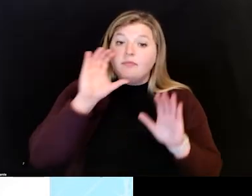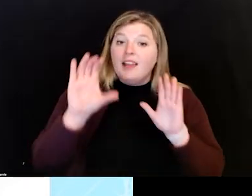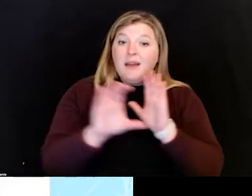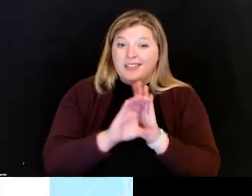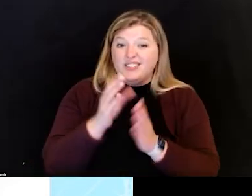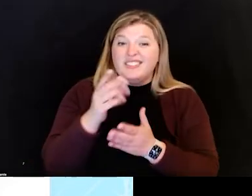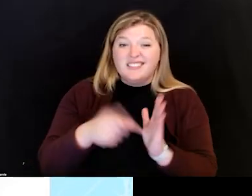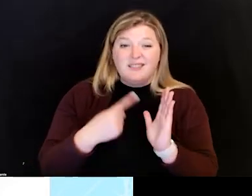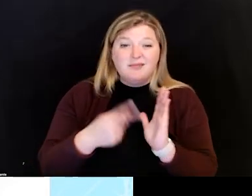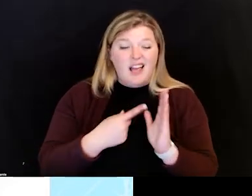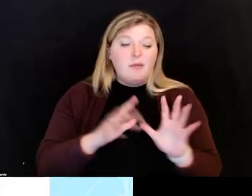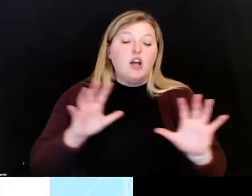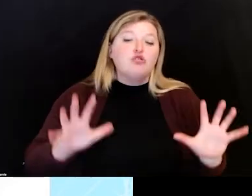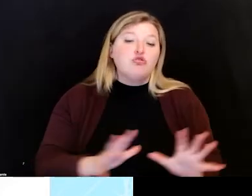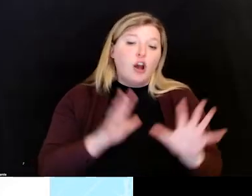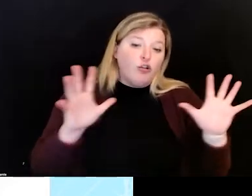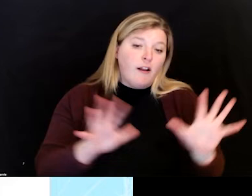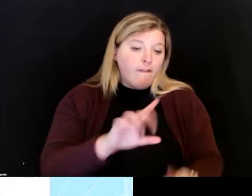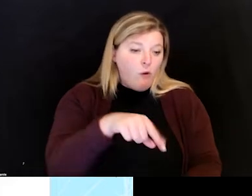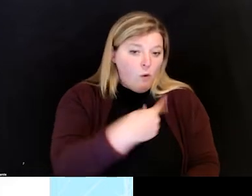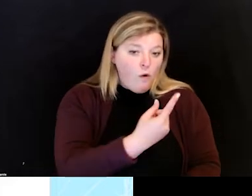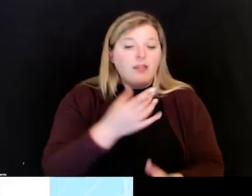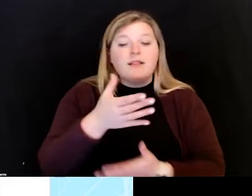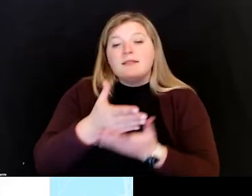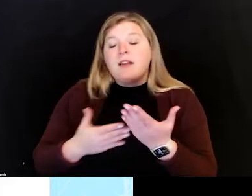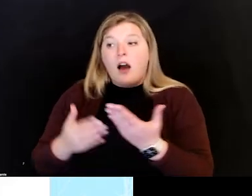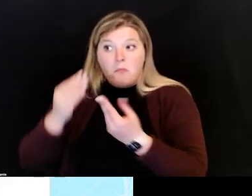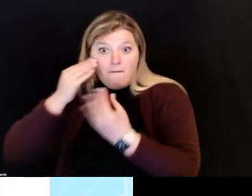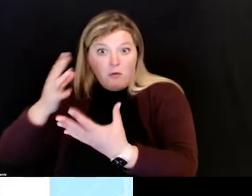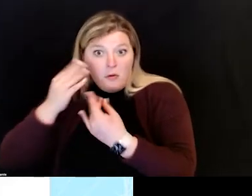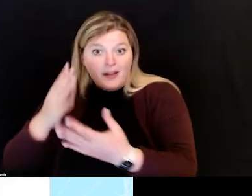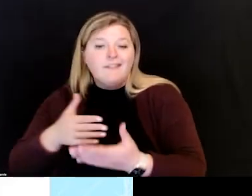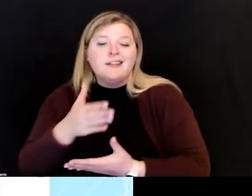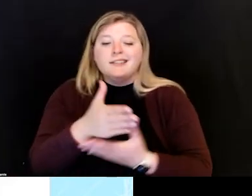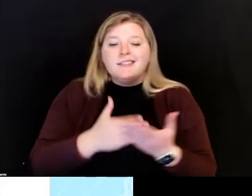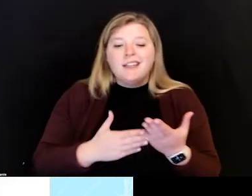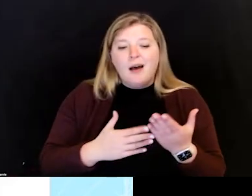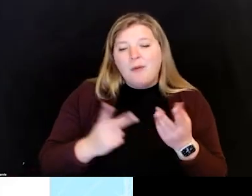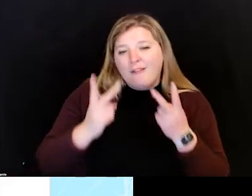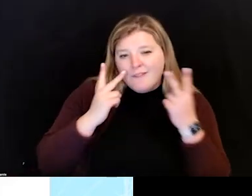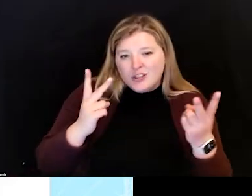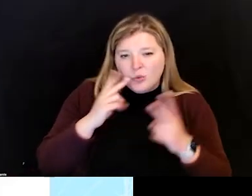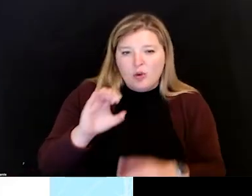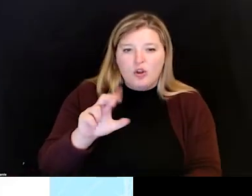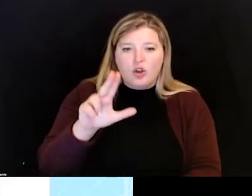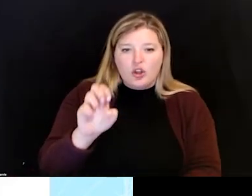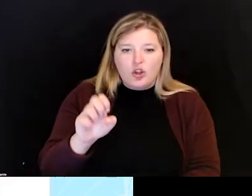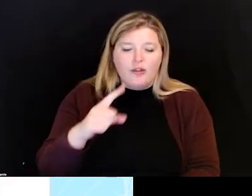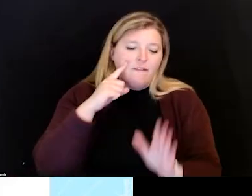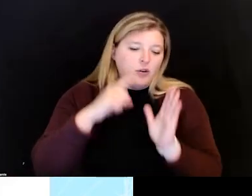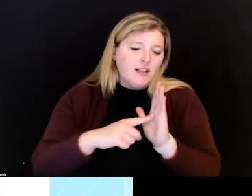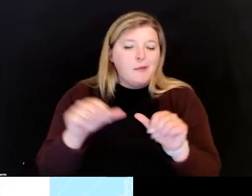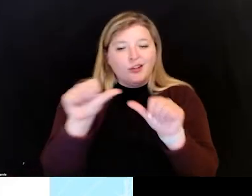and some are informative. Others are just used as visual cues, like shapes and images used as visual cues